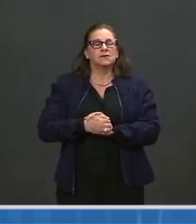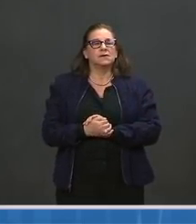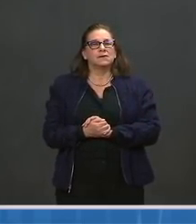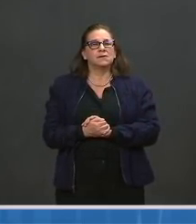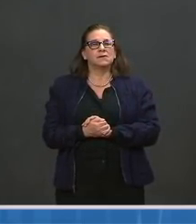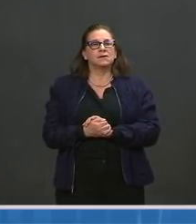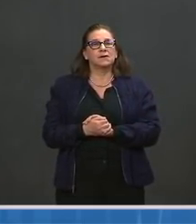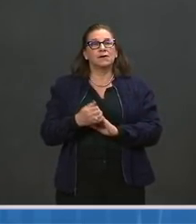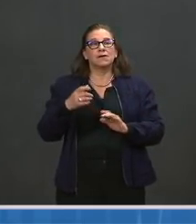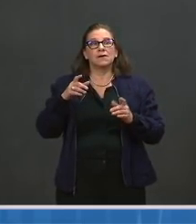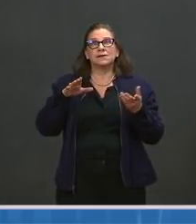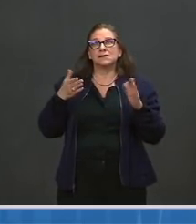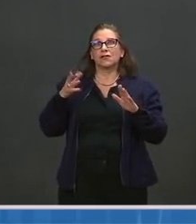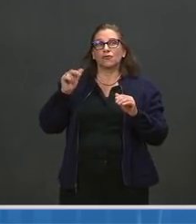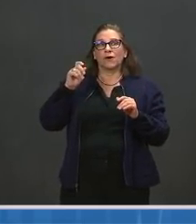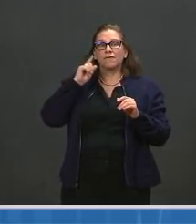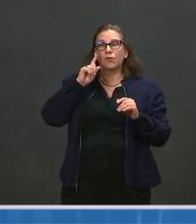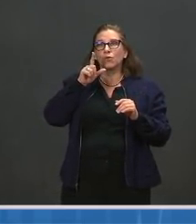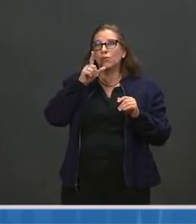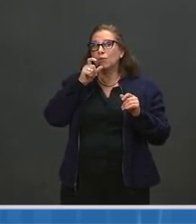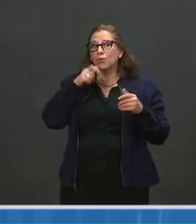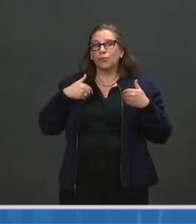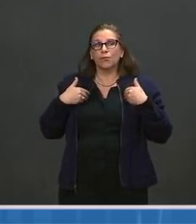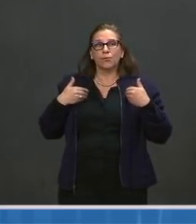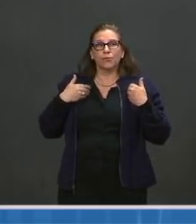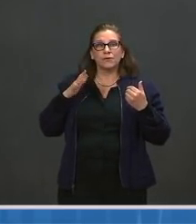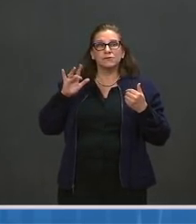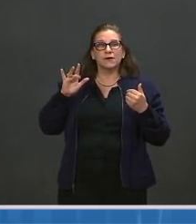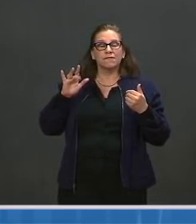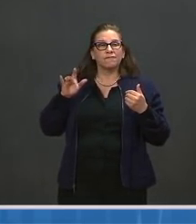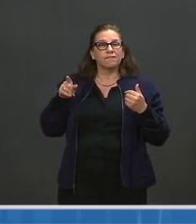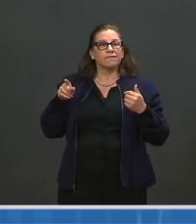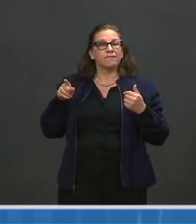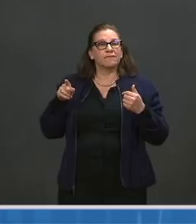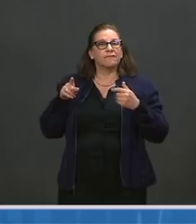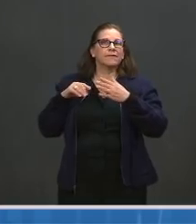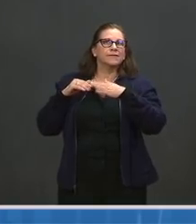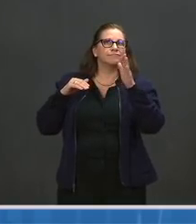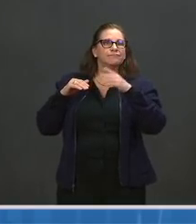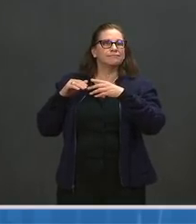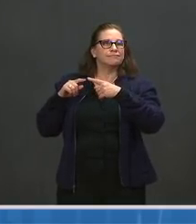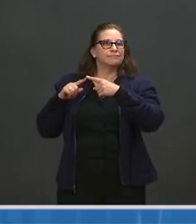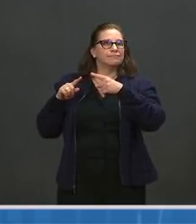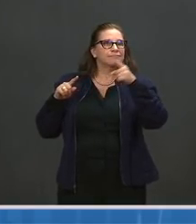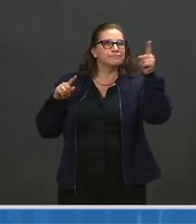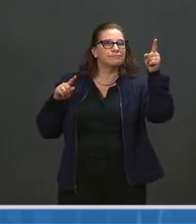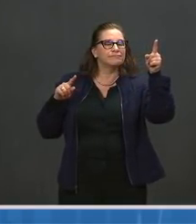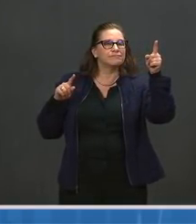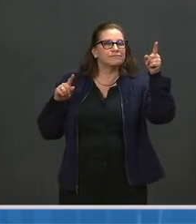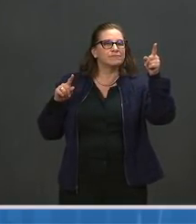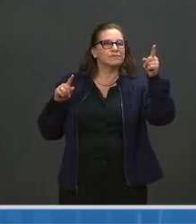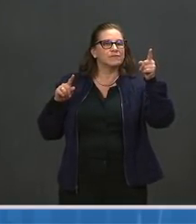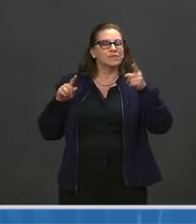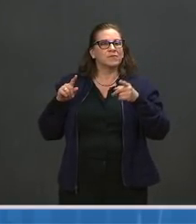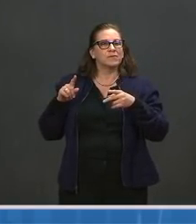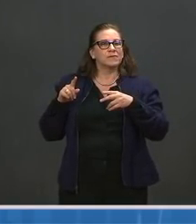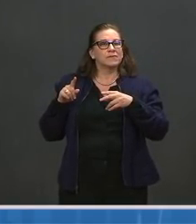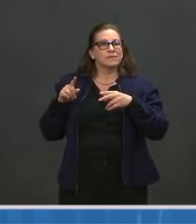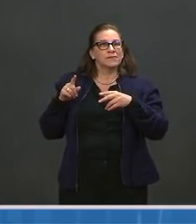And, you know, as those cases continue to increase in that demographic, we will see death rates in that demographic as well.